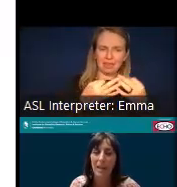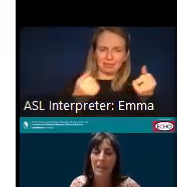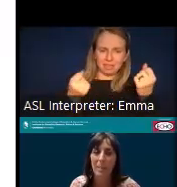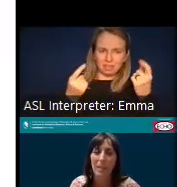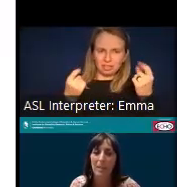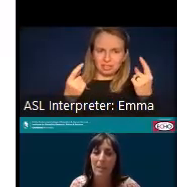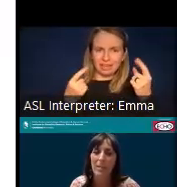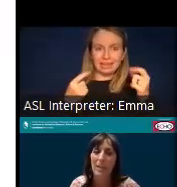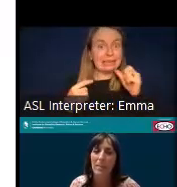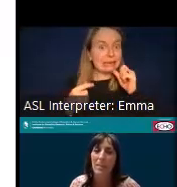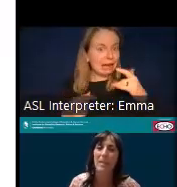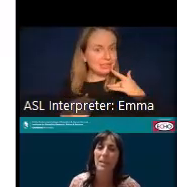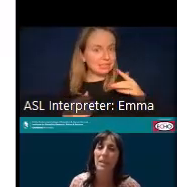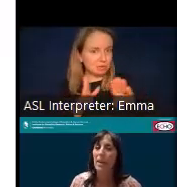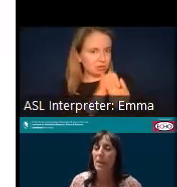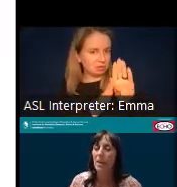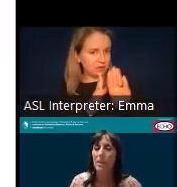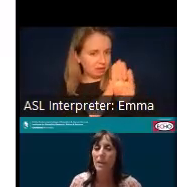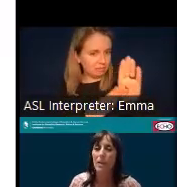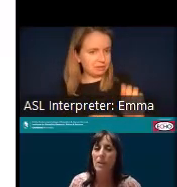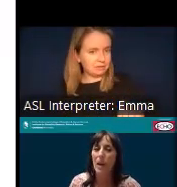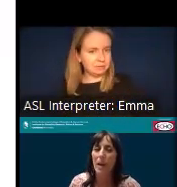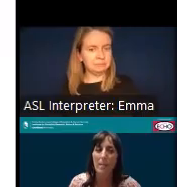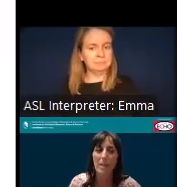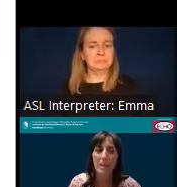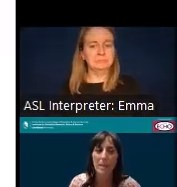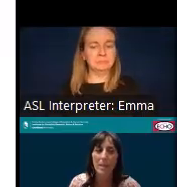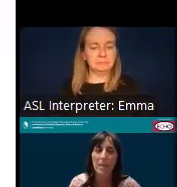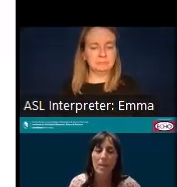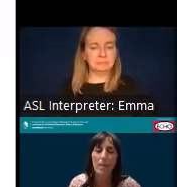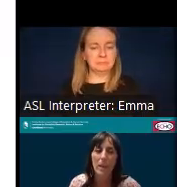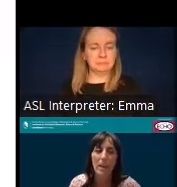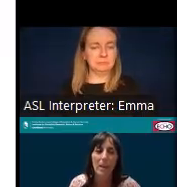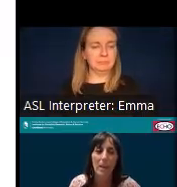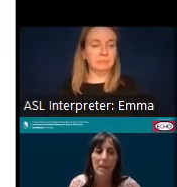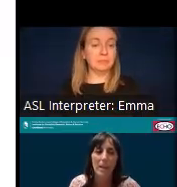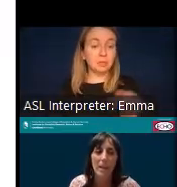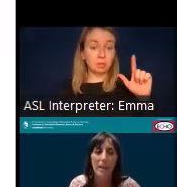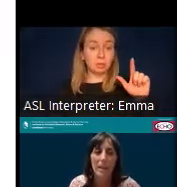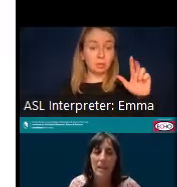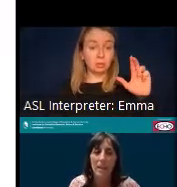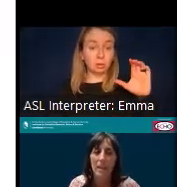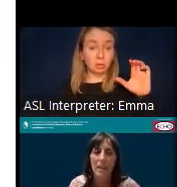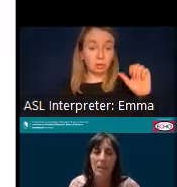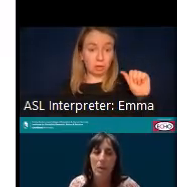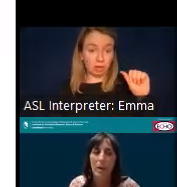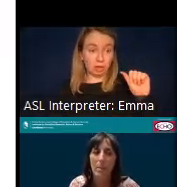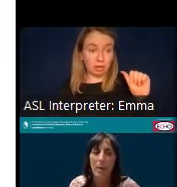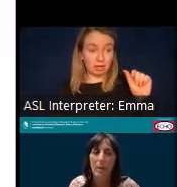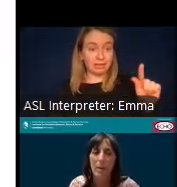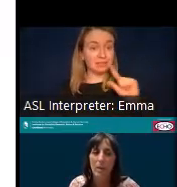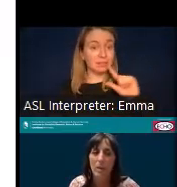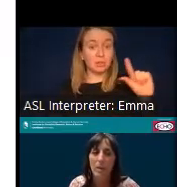atypical development? So this is Luca, and he is a 20 month old.